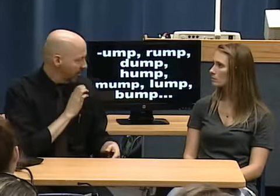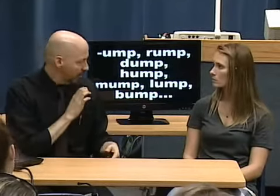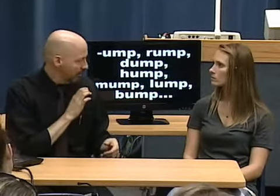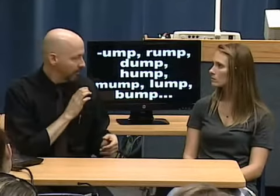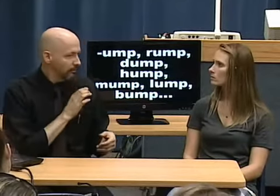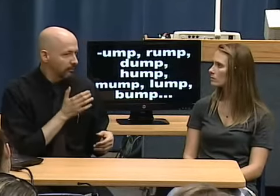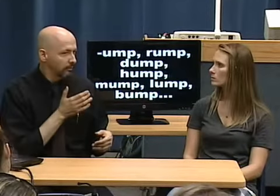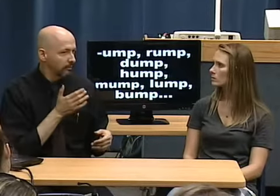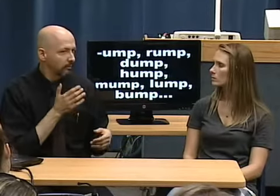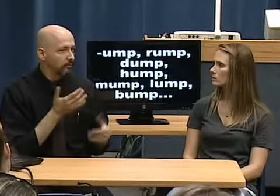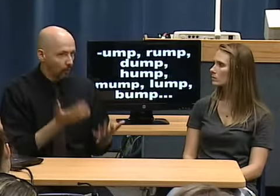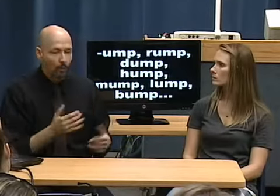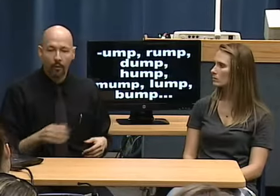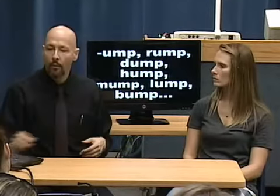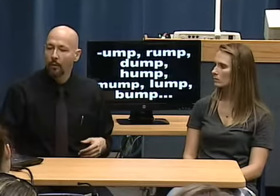The same characteristic.